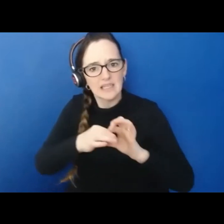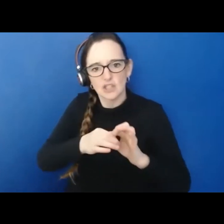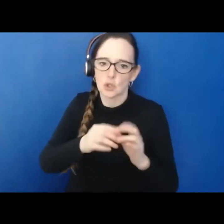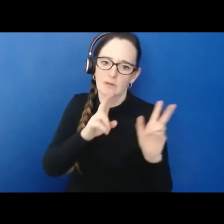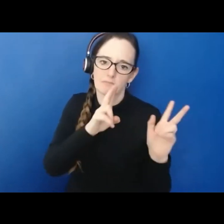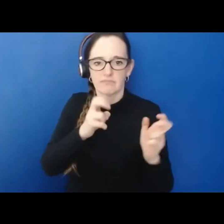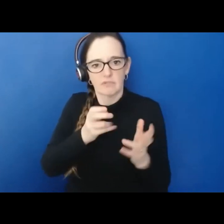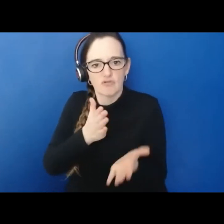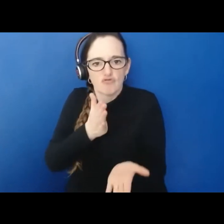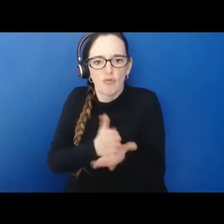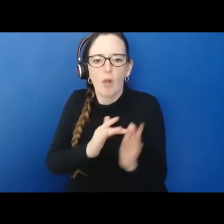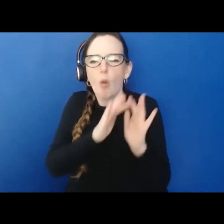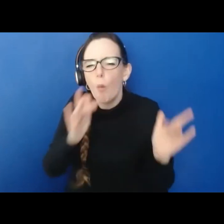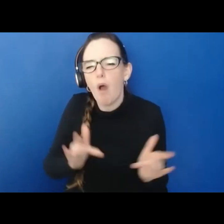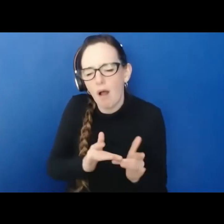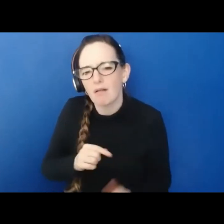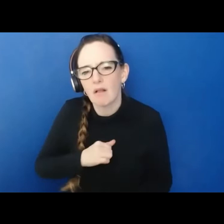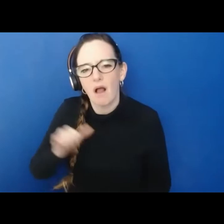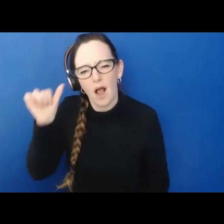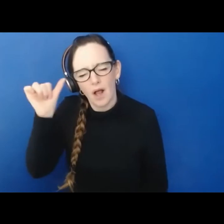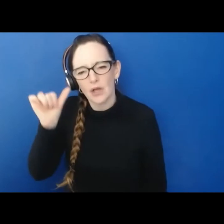likes of UP Projects are always and rightly asked about